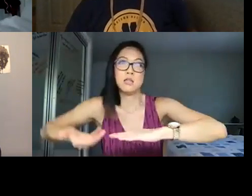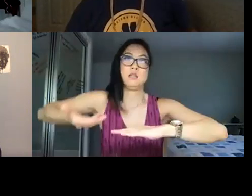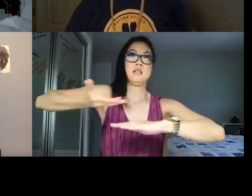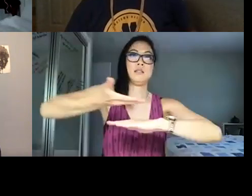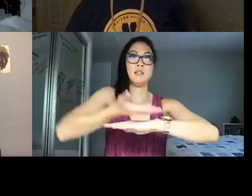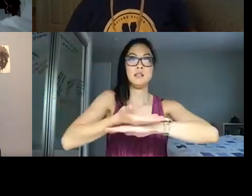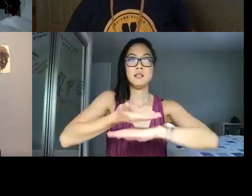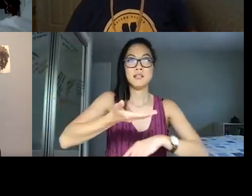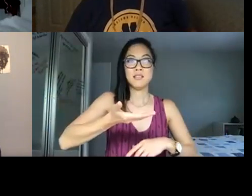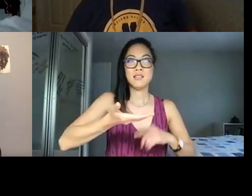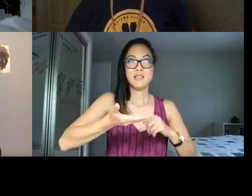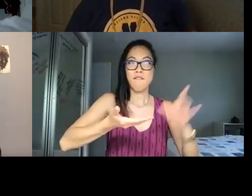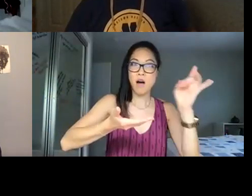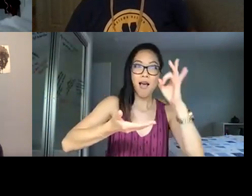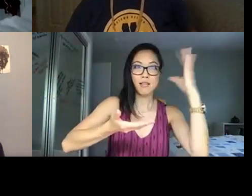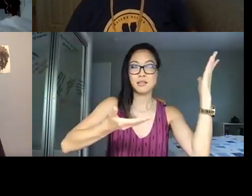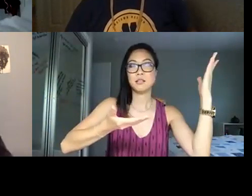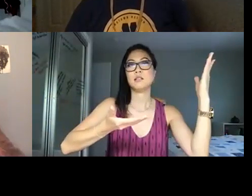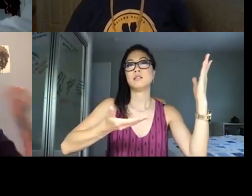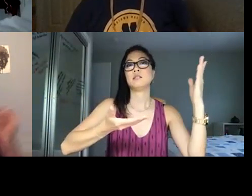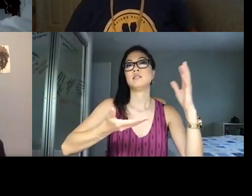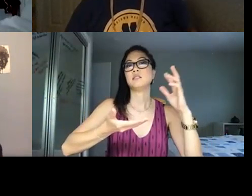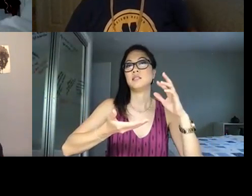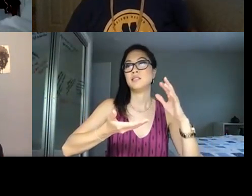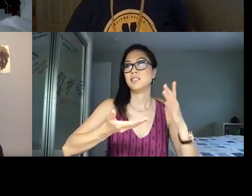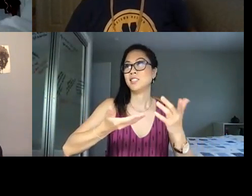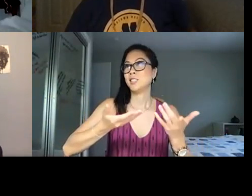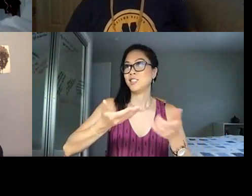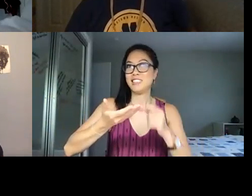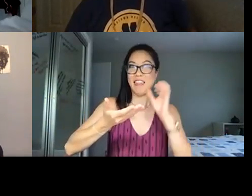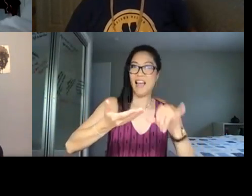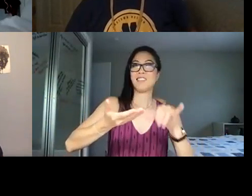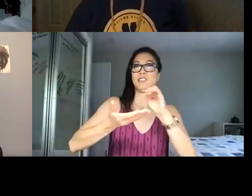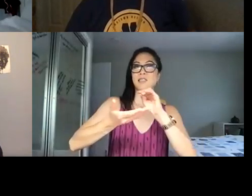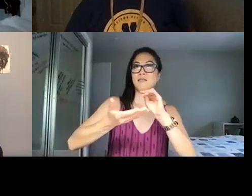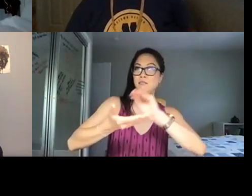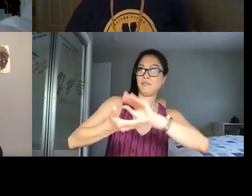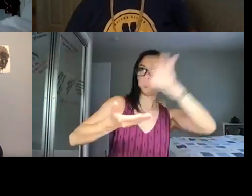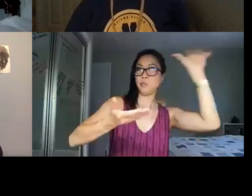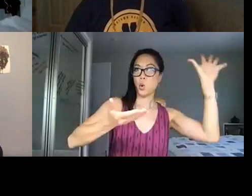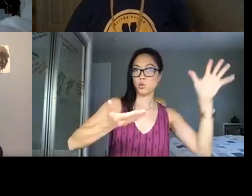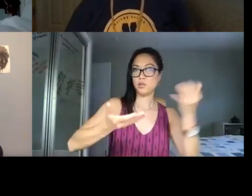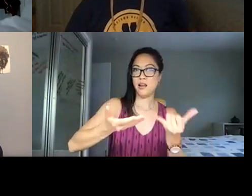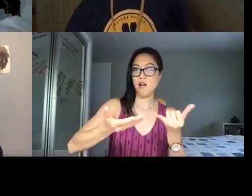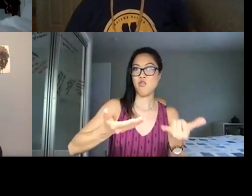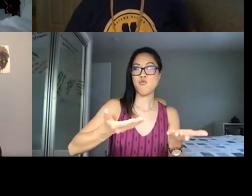So yeah that was a lot of like (gesture) but that's kind of what's going on in